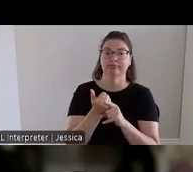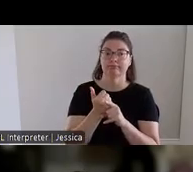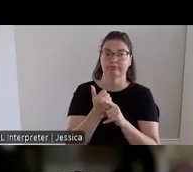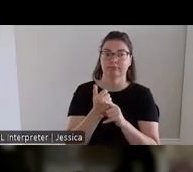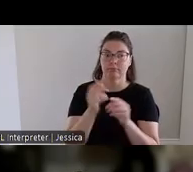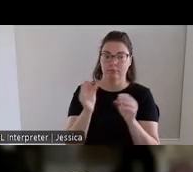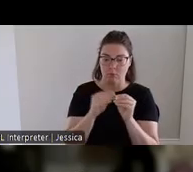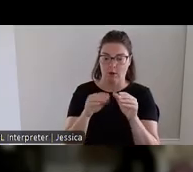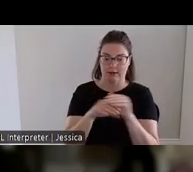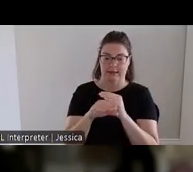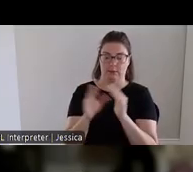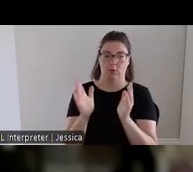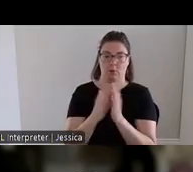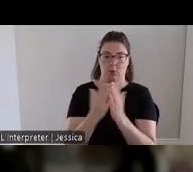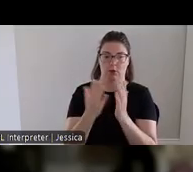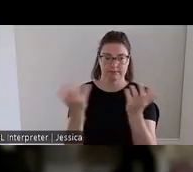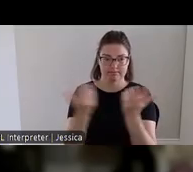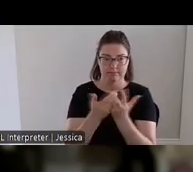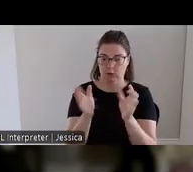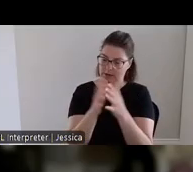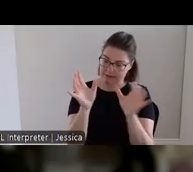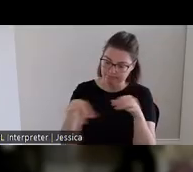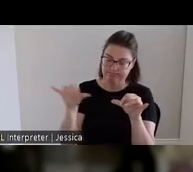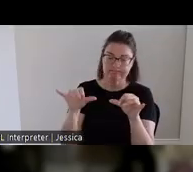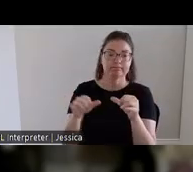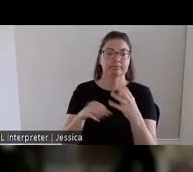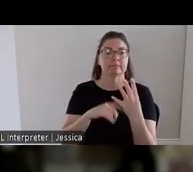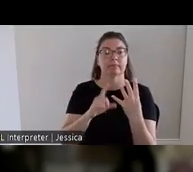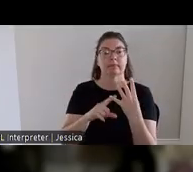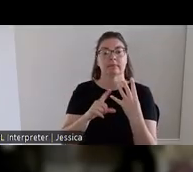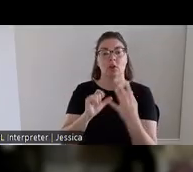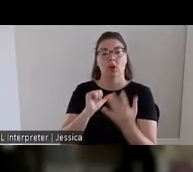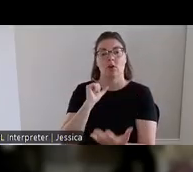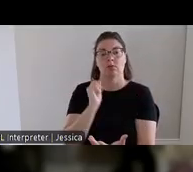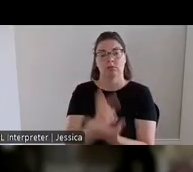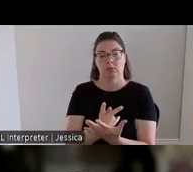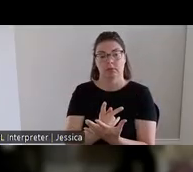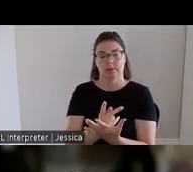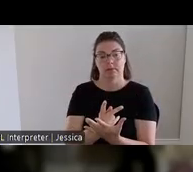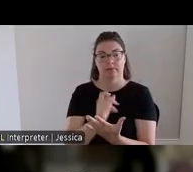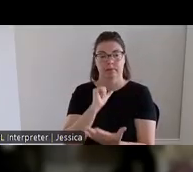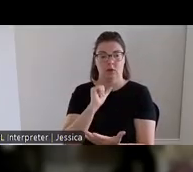books that conform to the standards. And you could also have authorized entity- (like libraries)